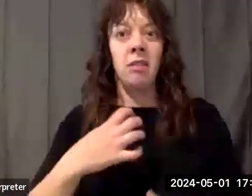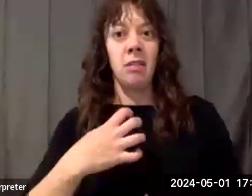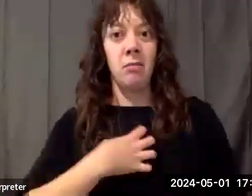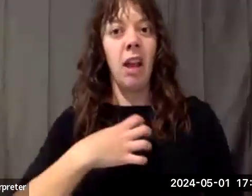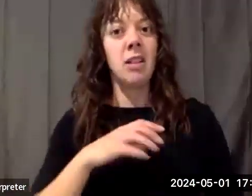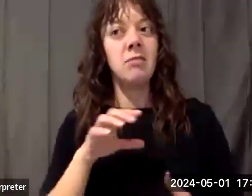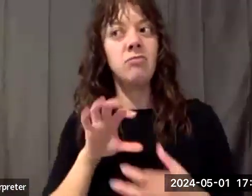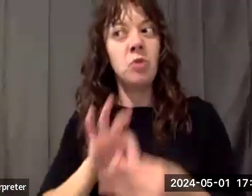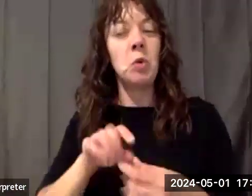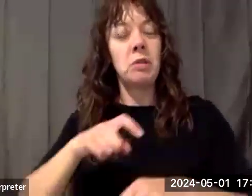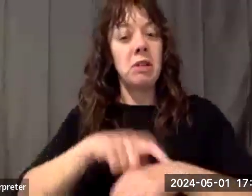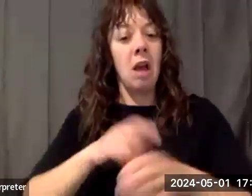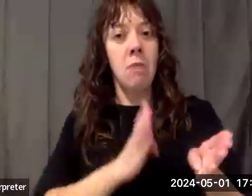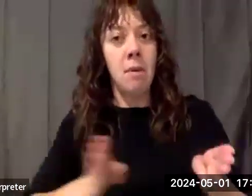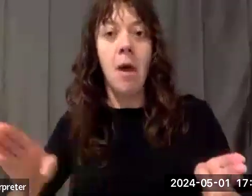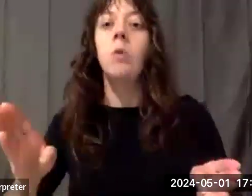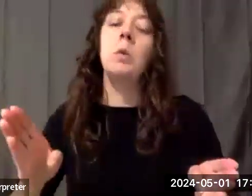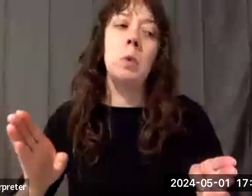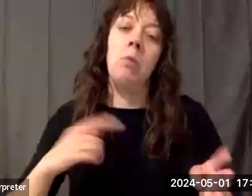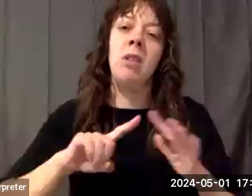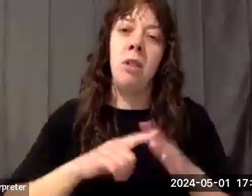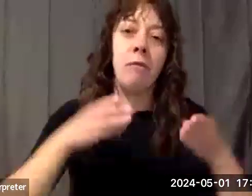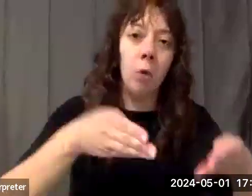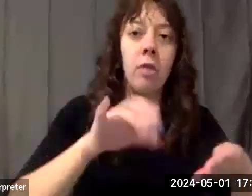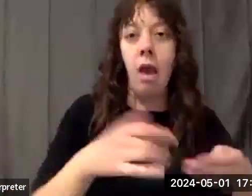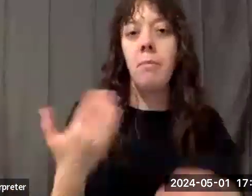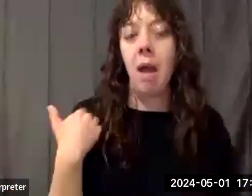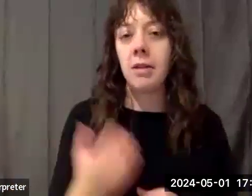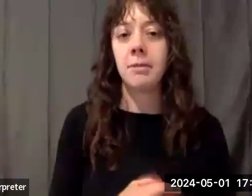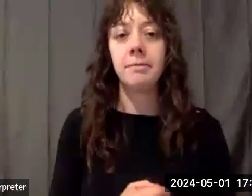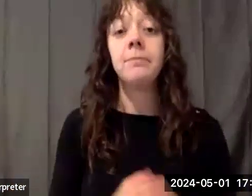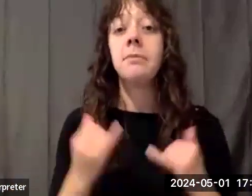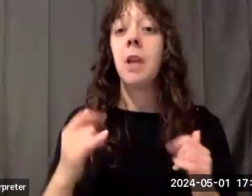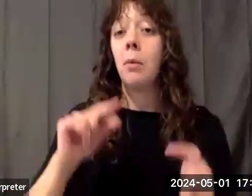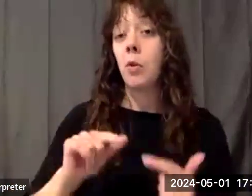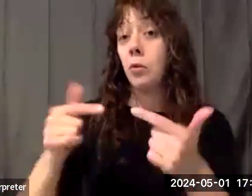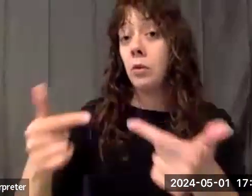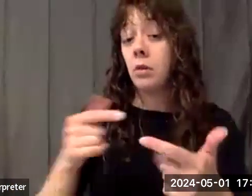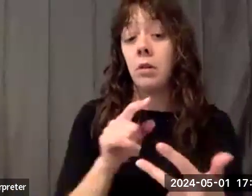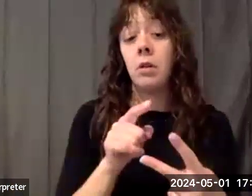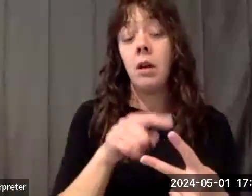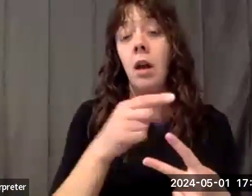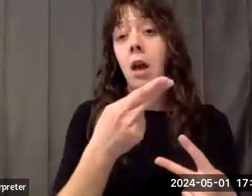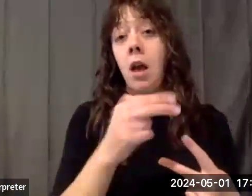And so that's where we started our pilot. And I'm gonna turn it over at this point to Harold and Zach. Zach hasn't had an opportunity to introduce himself,